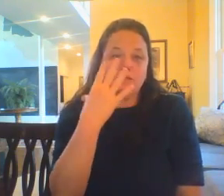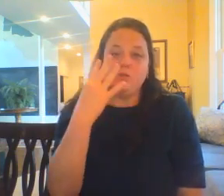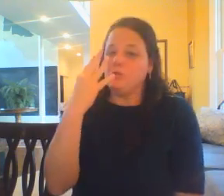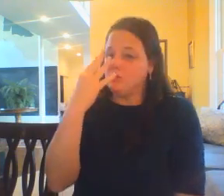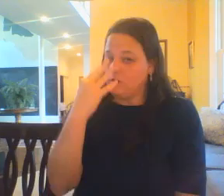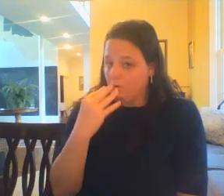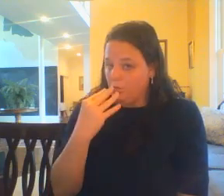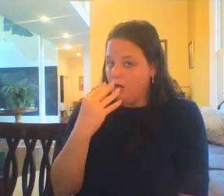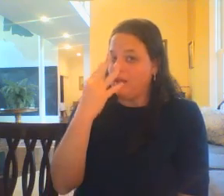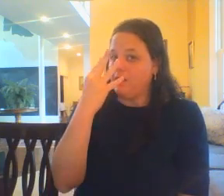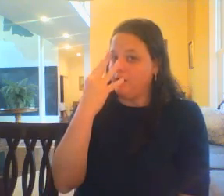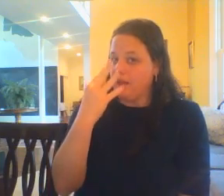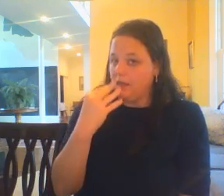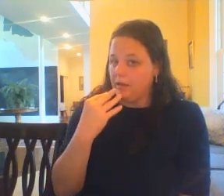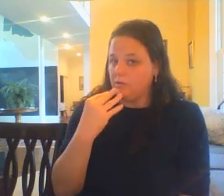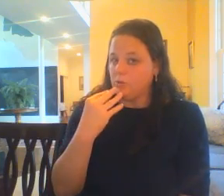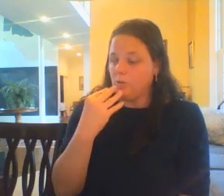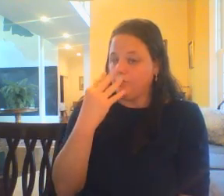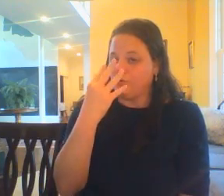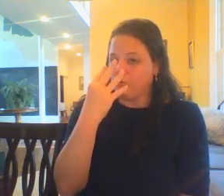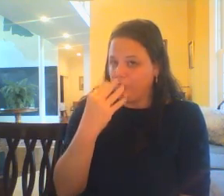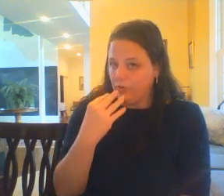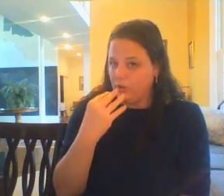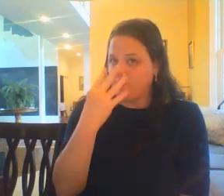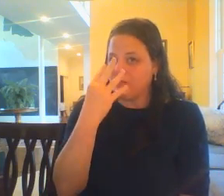you're just kind of rocking your hand